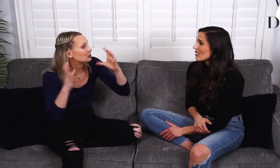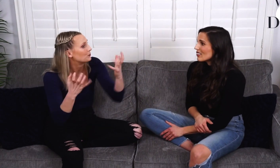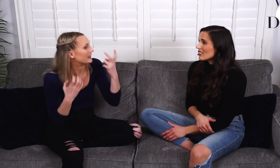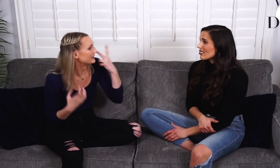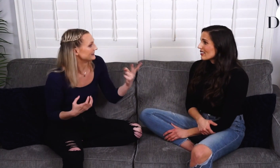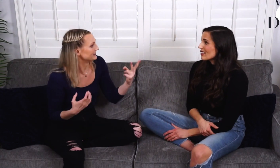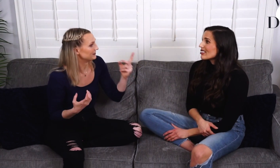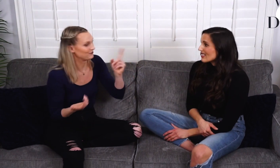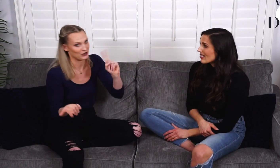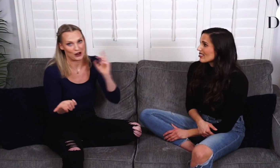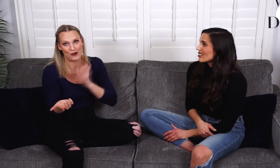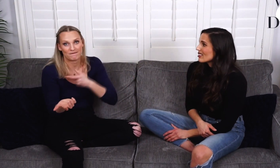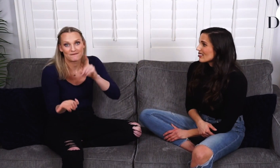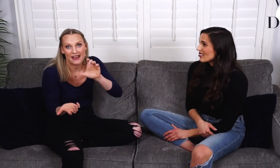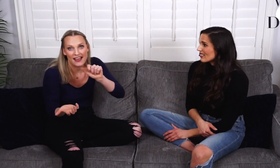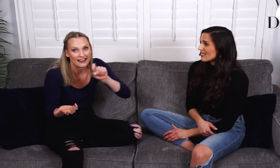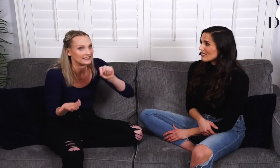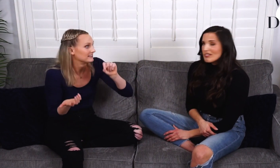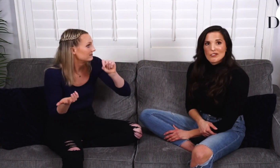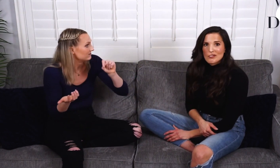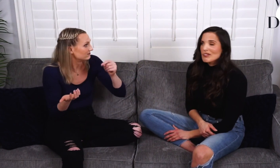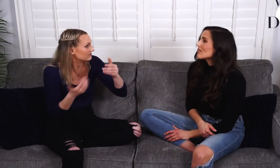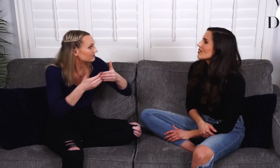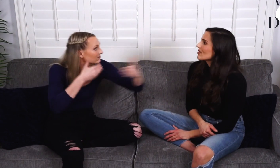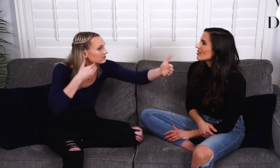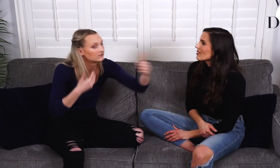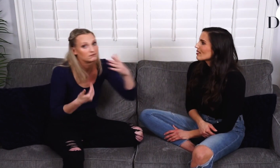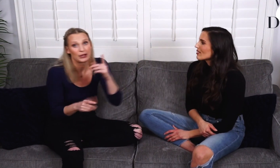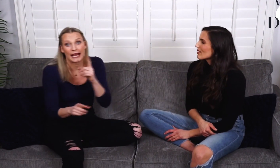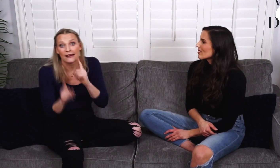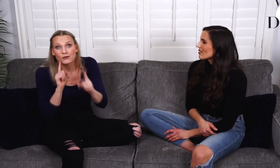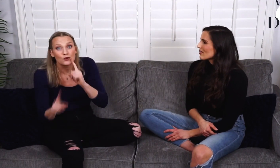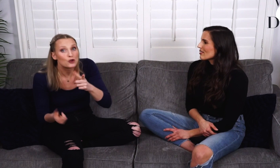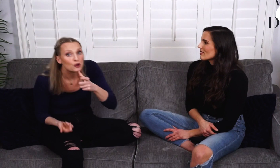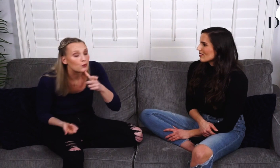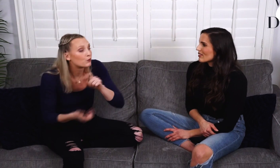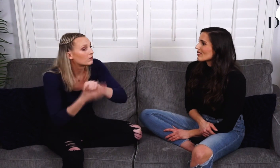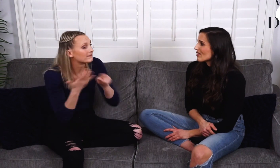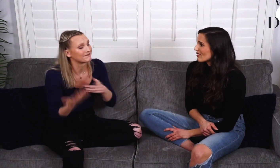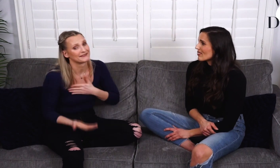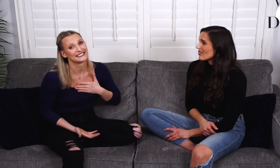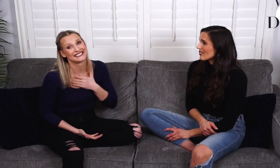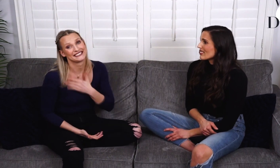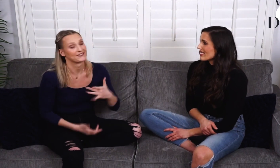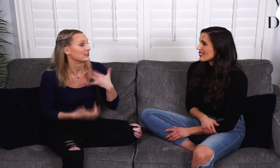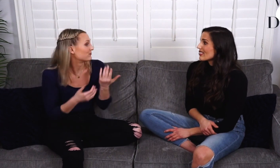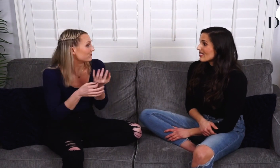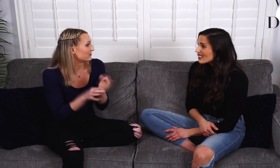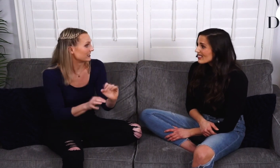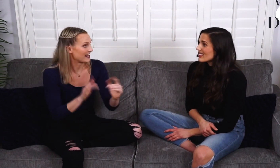thoughts on where you want to see our podcast in the future, who we should interview, please